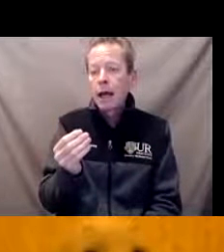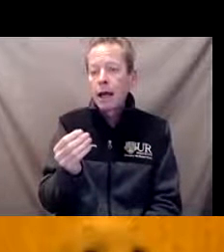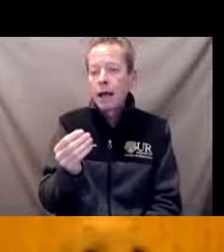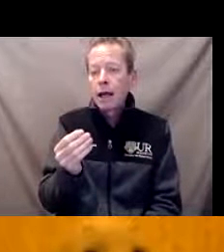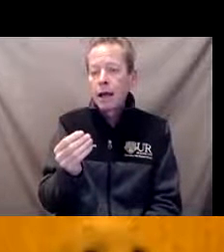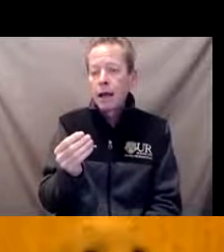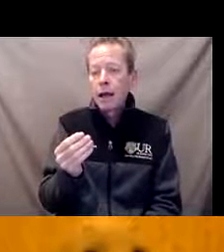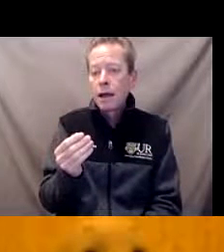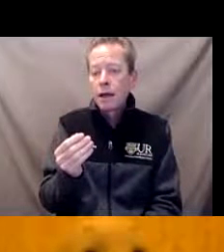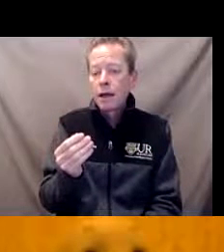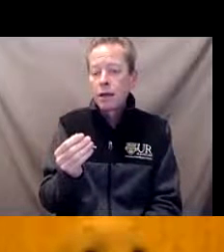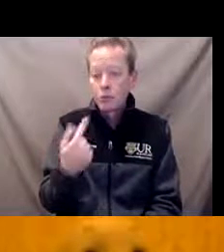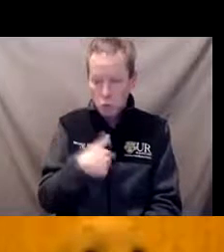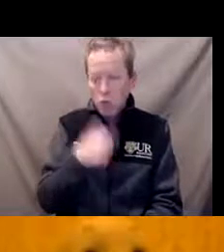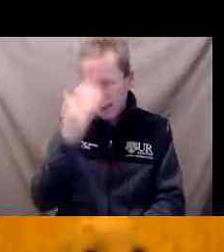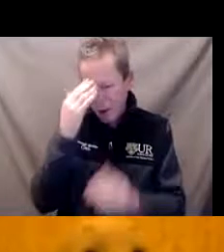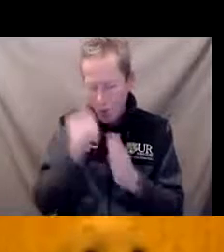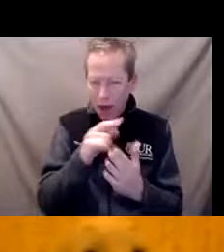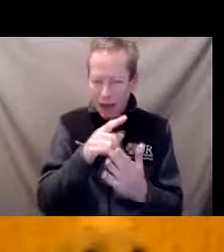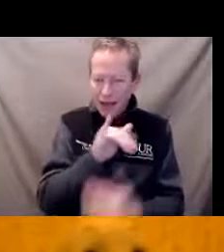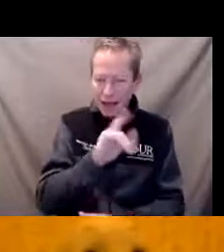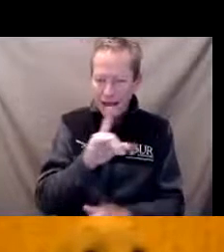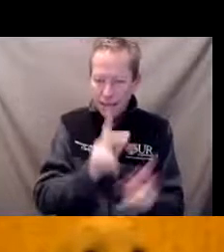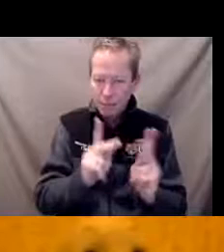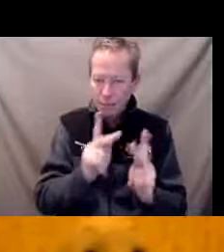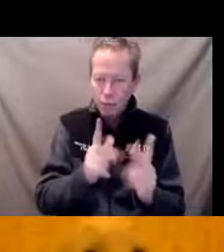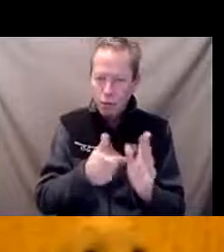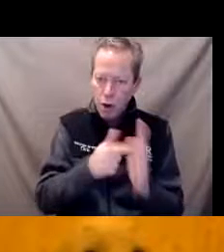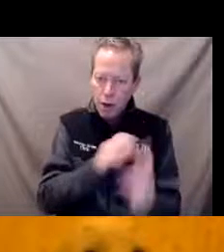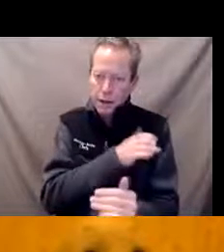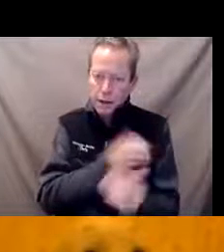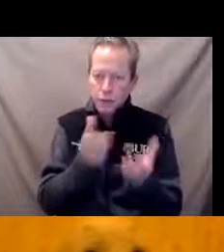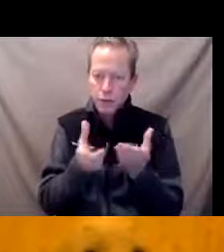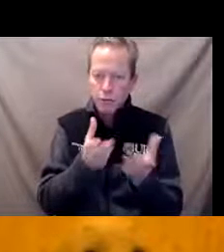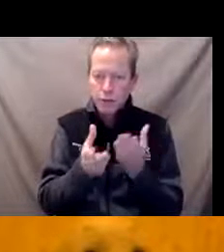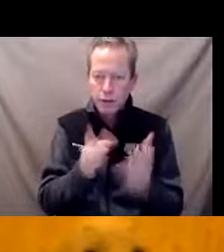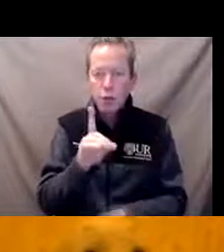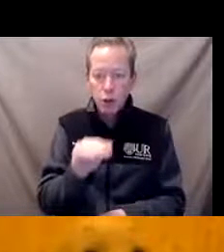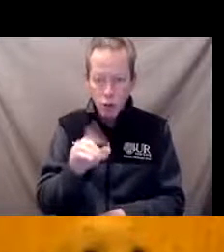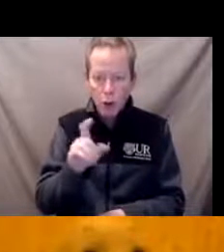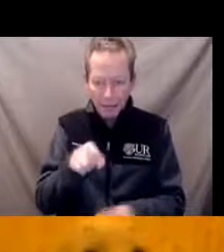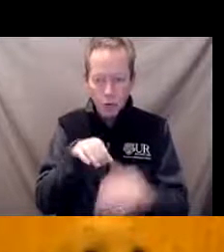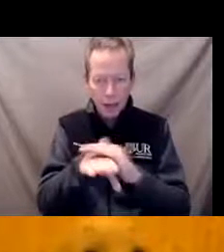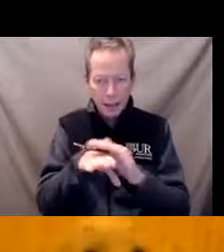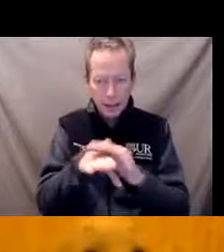as we know that they do require clinical services that we do have to access in the